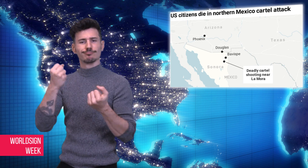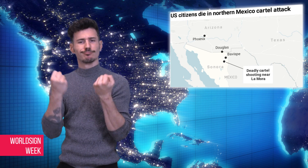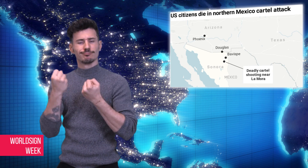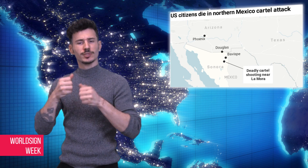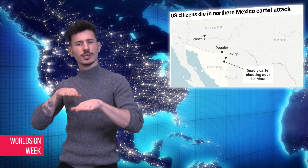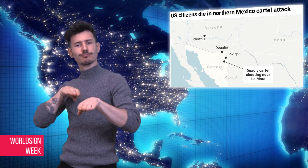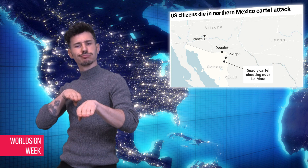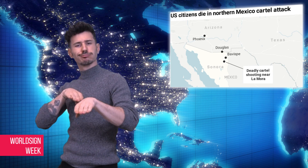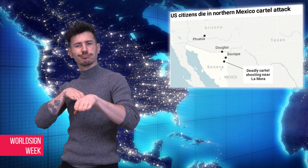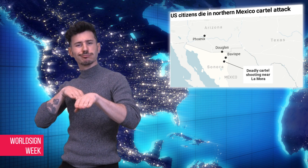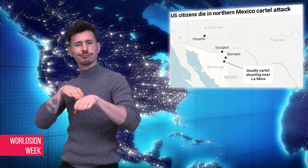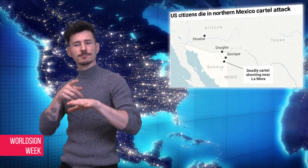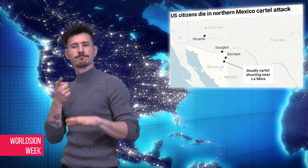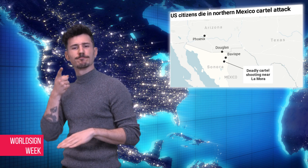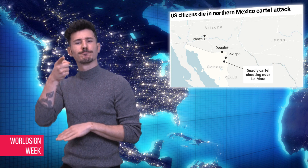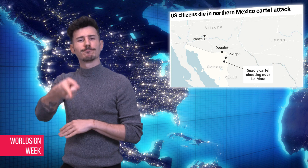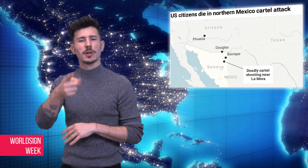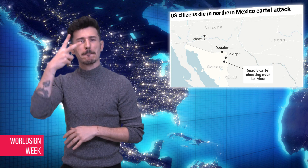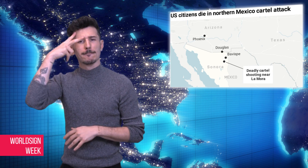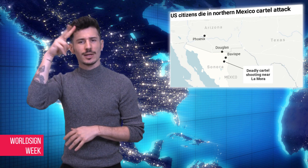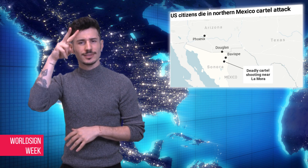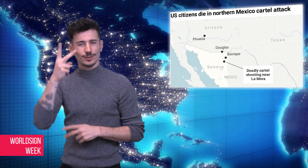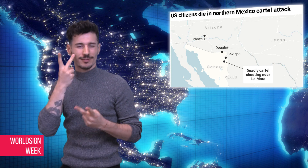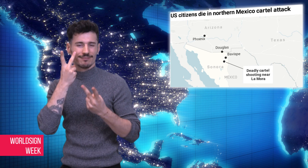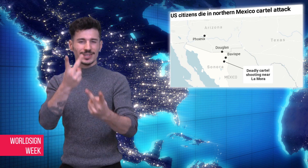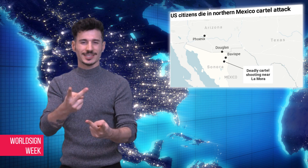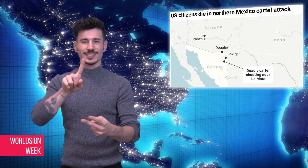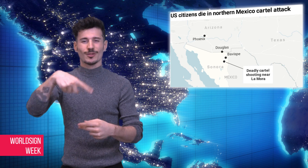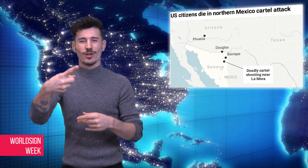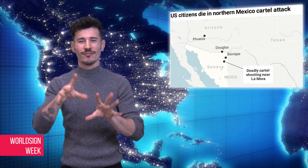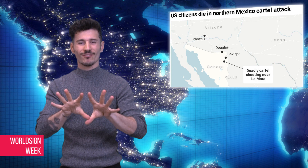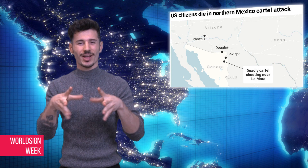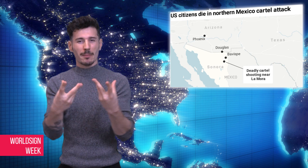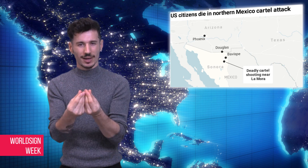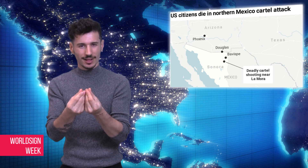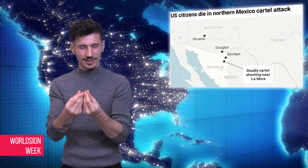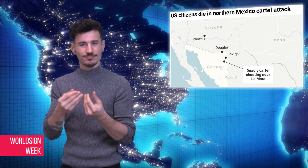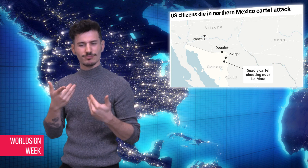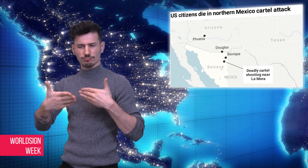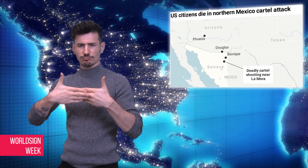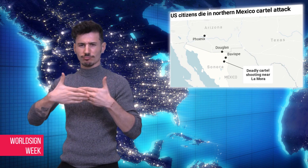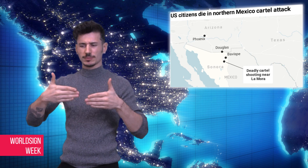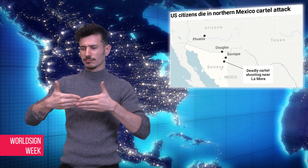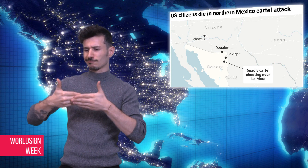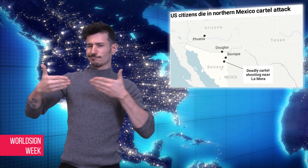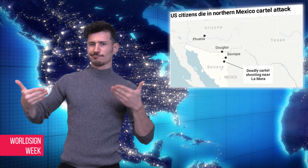killed nine family members travelling on a road to